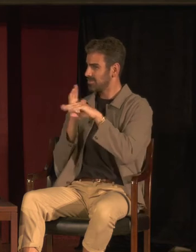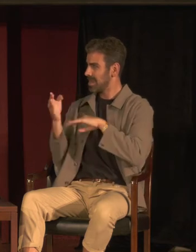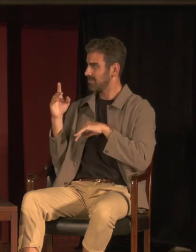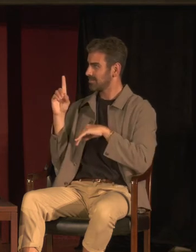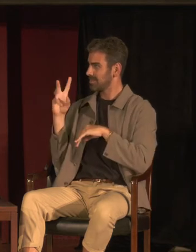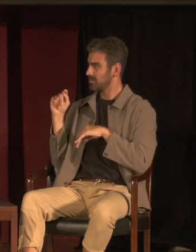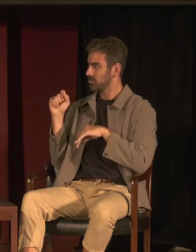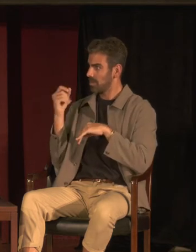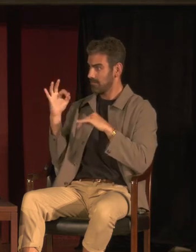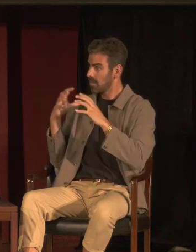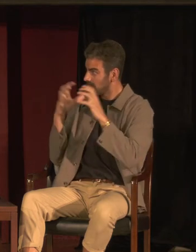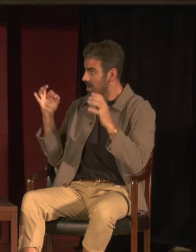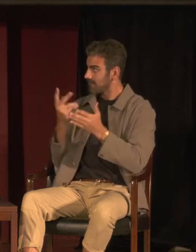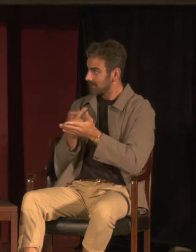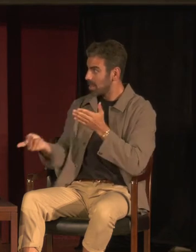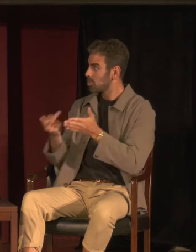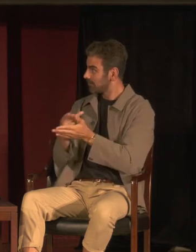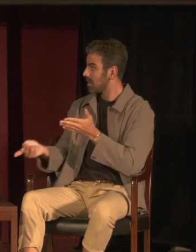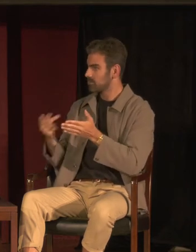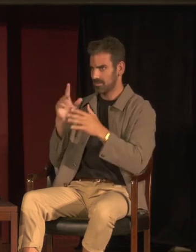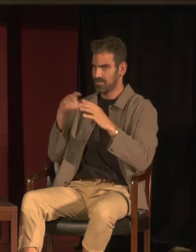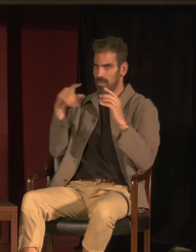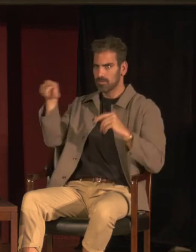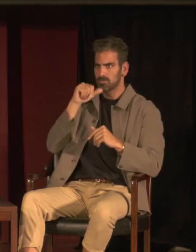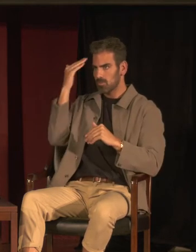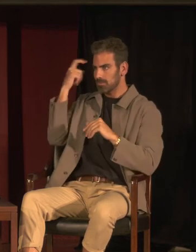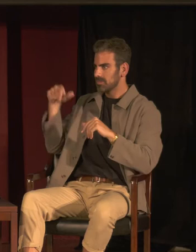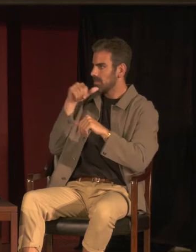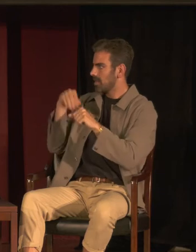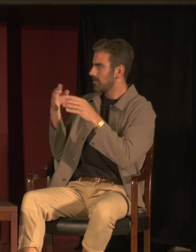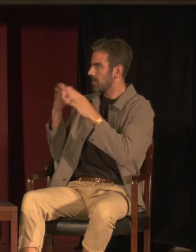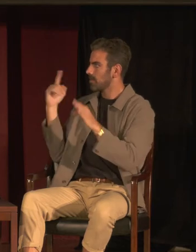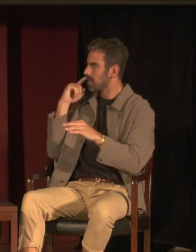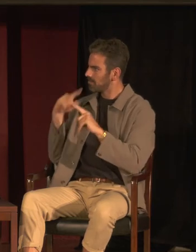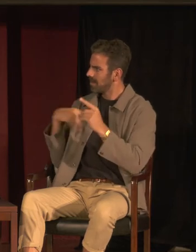I want to say it took me two years after Dancing with the Stars and a lot of failures, right?